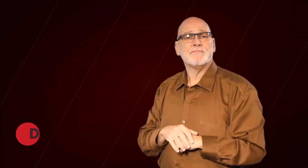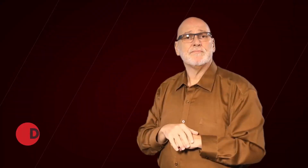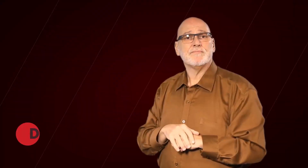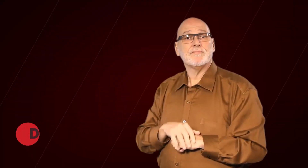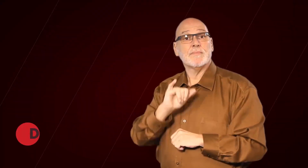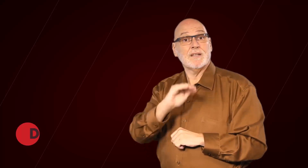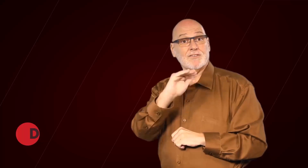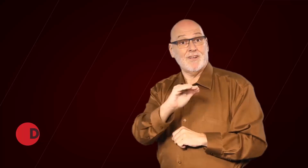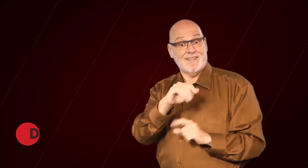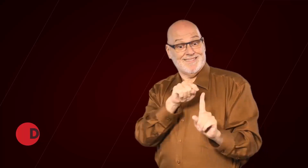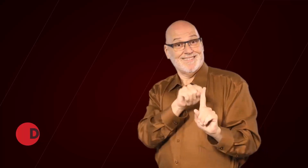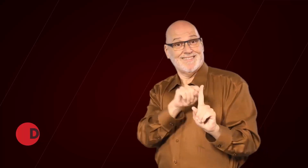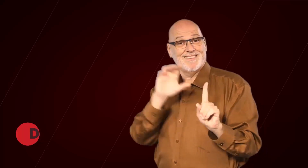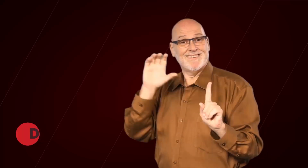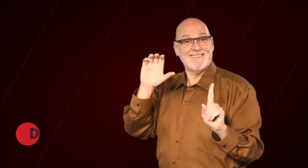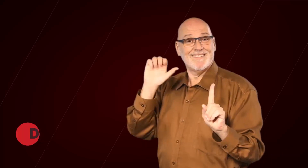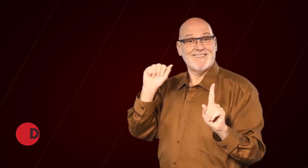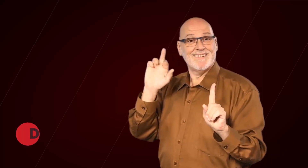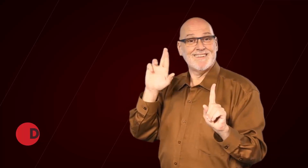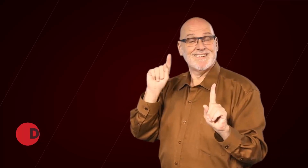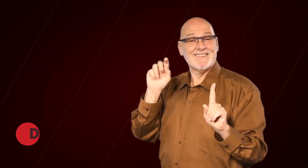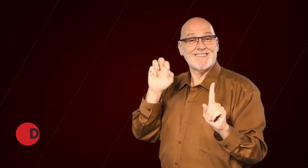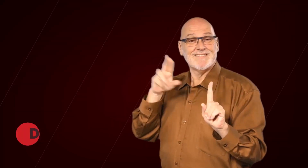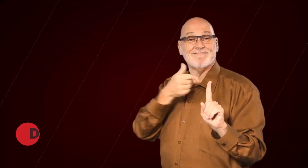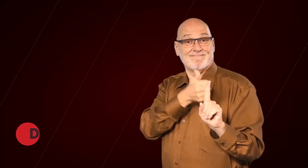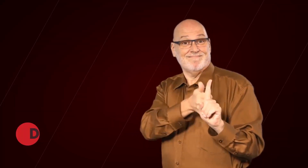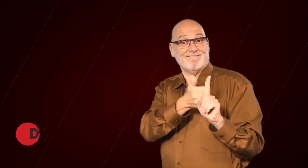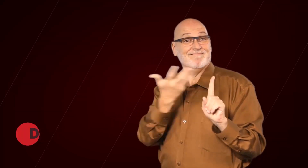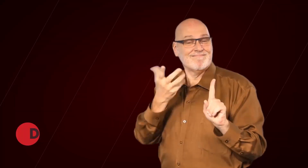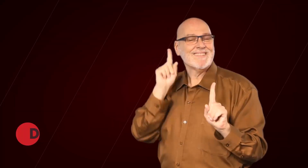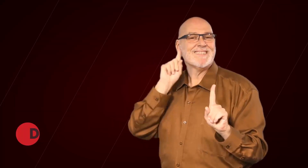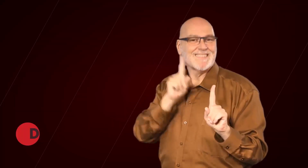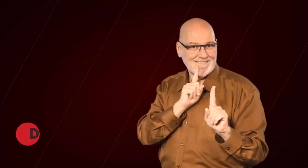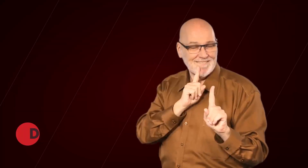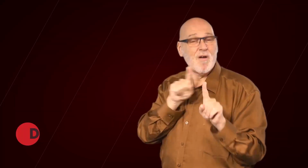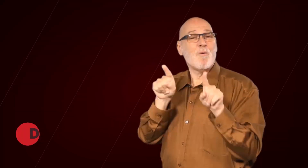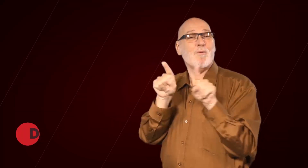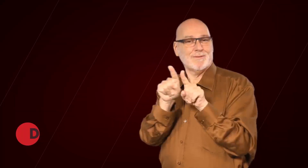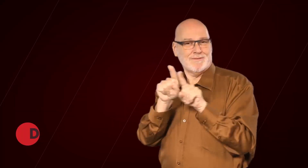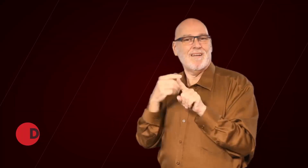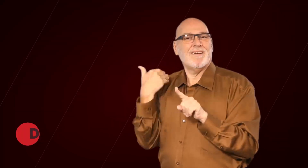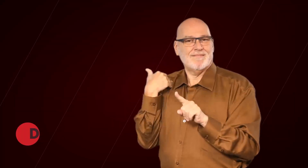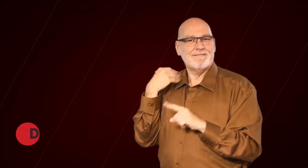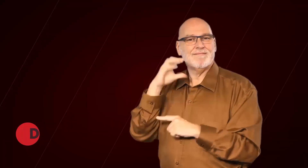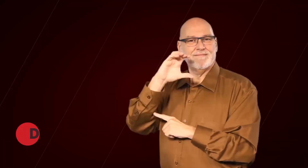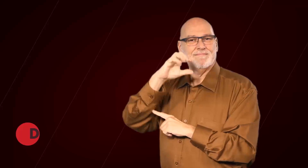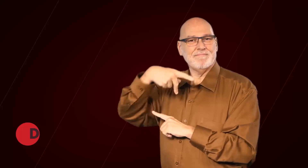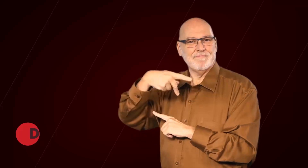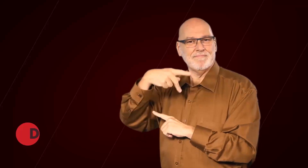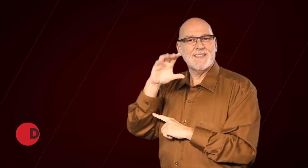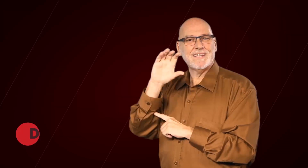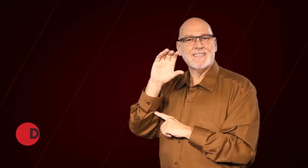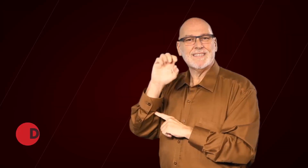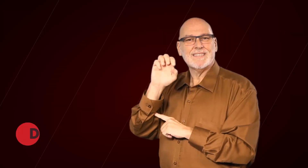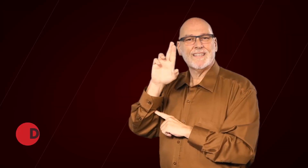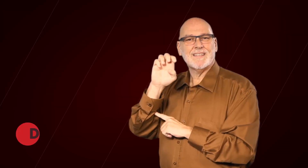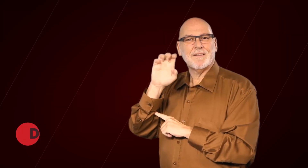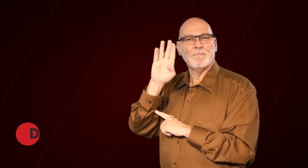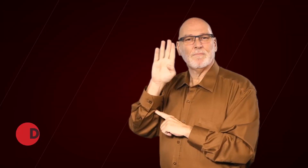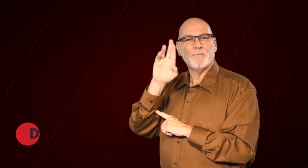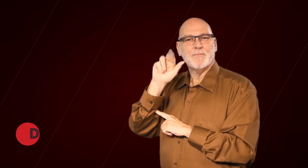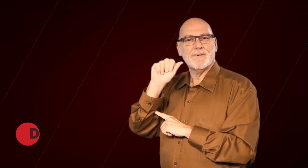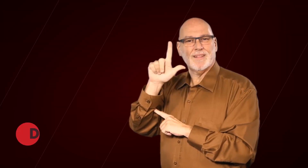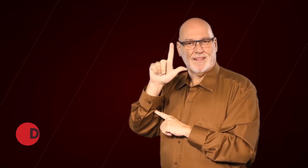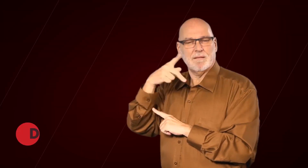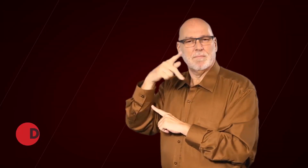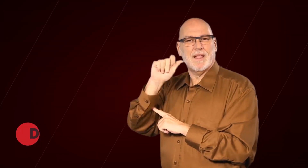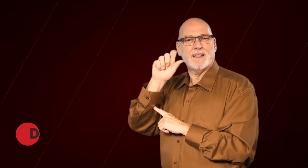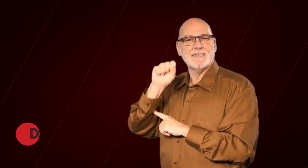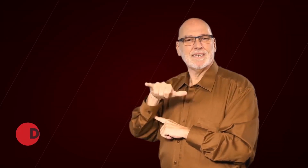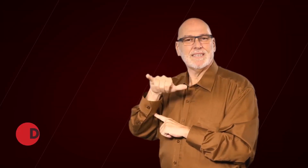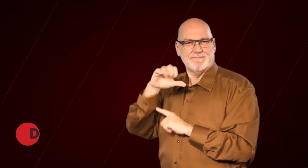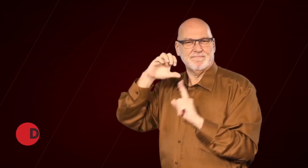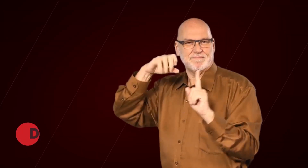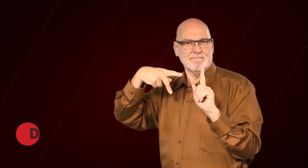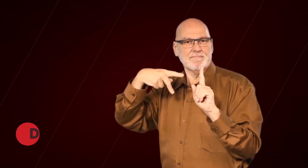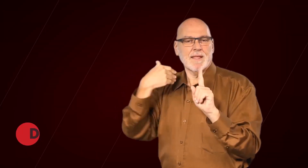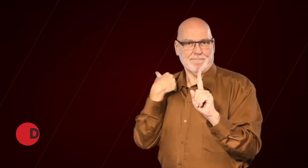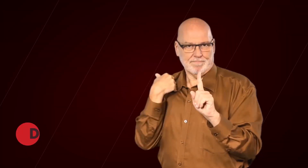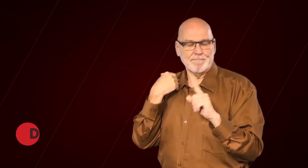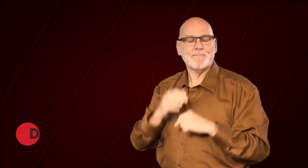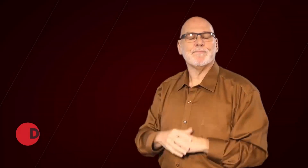Carter is Deaf and also has Cerebral palsy.